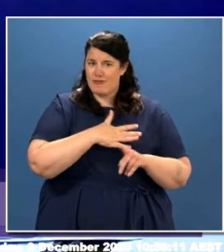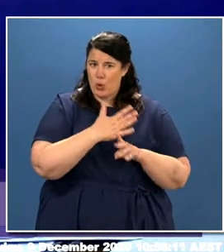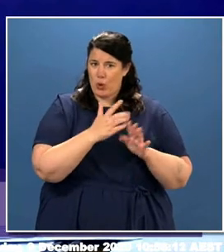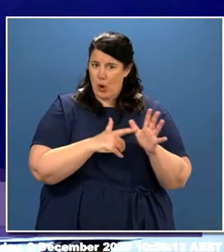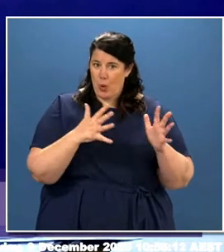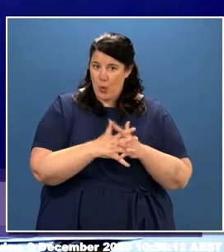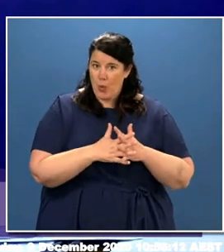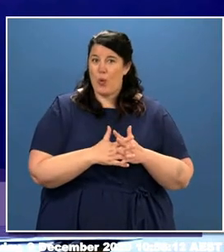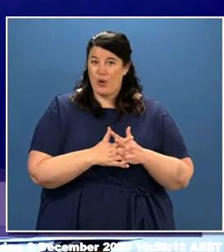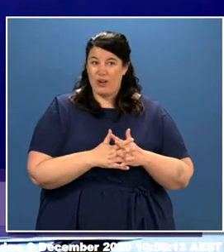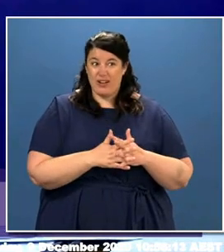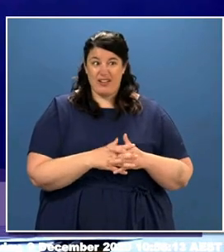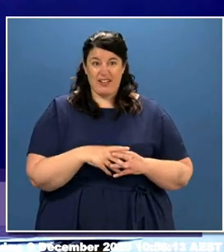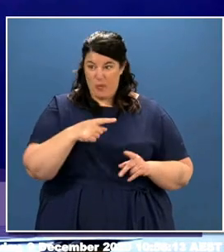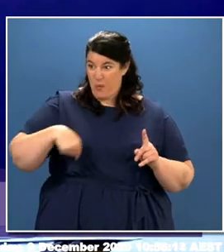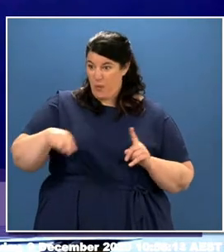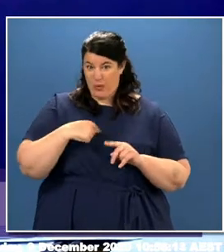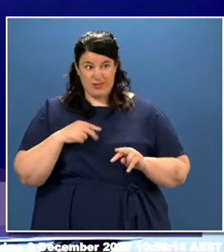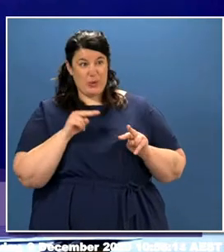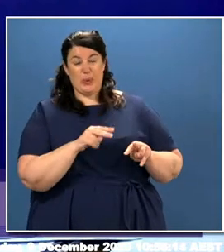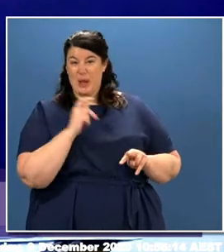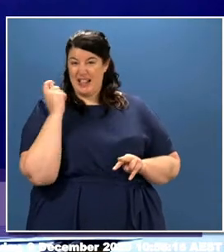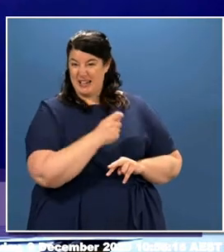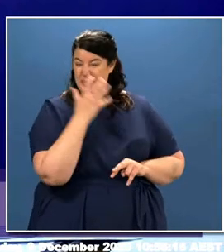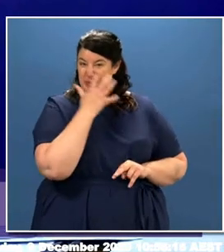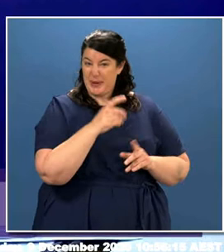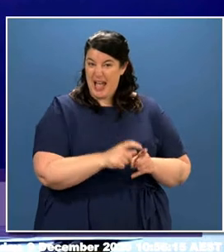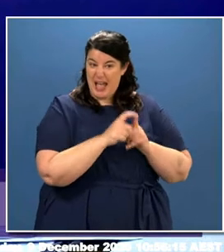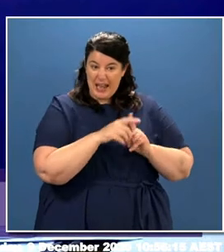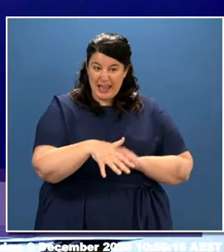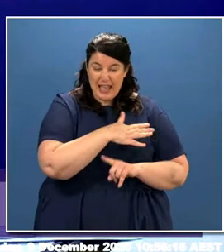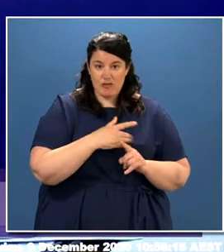already expressed that, are considerable in terms of the pressures, the